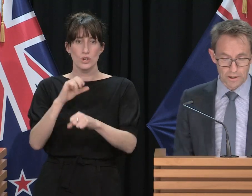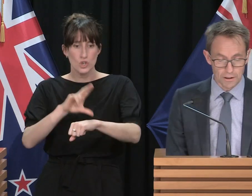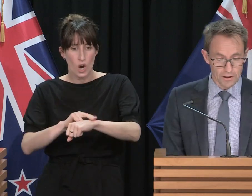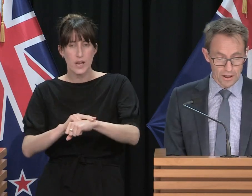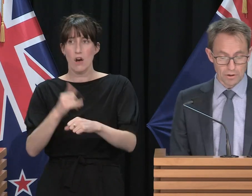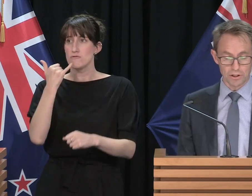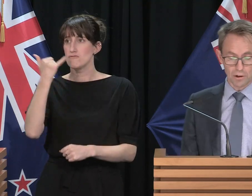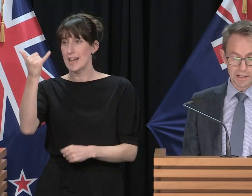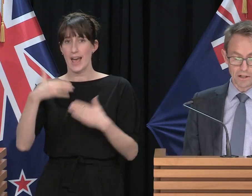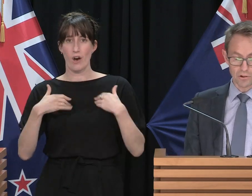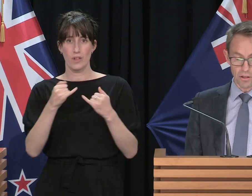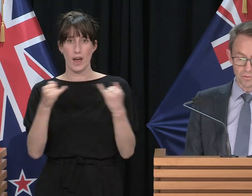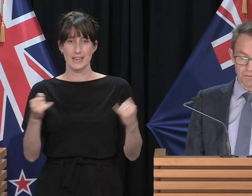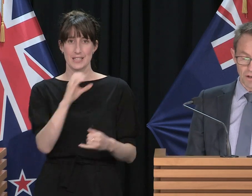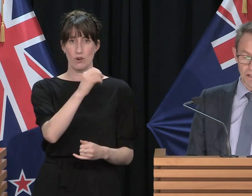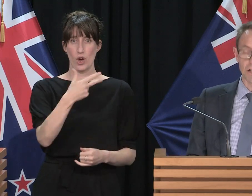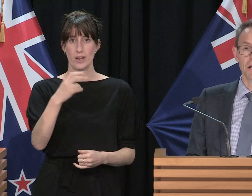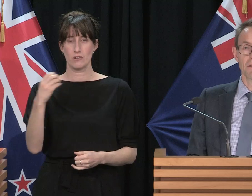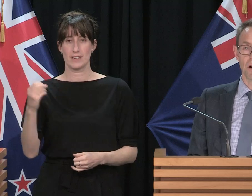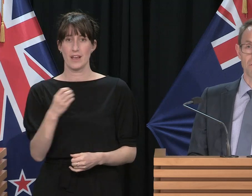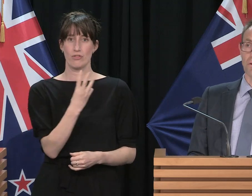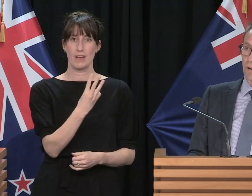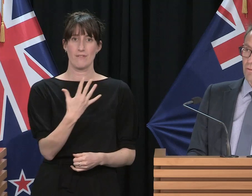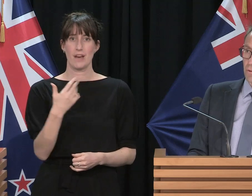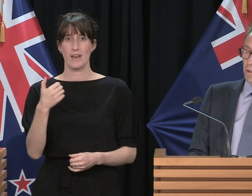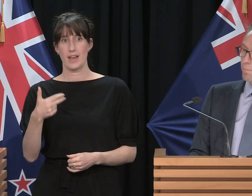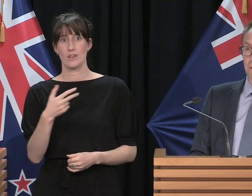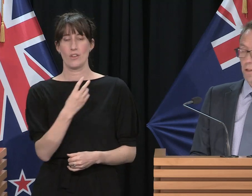fever - then they should get advice from their general